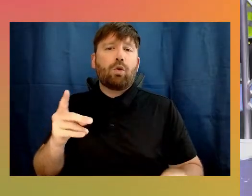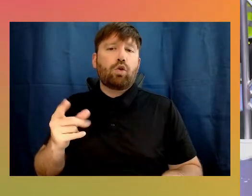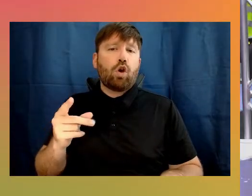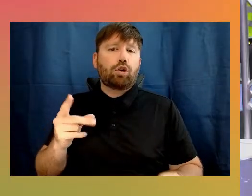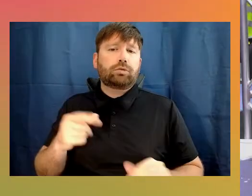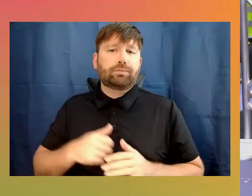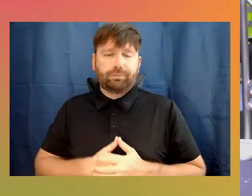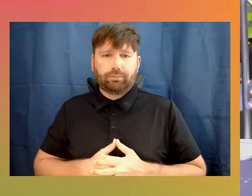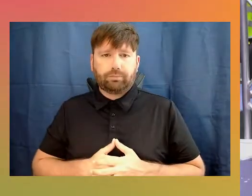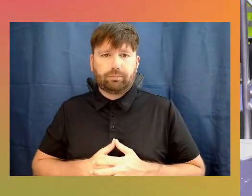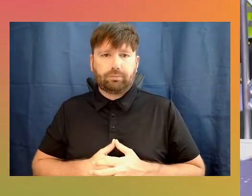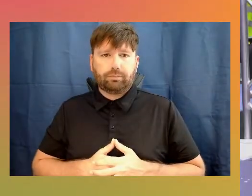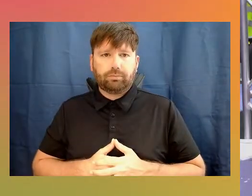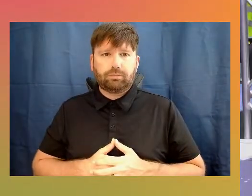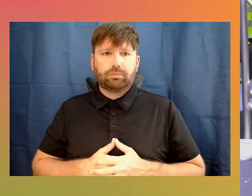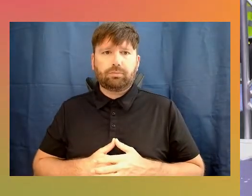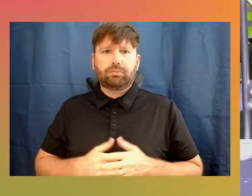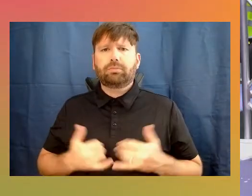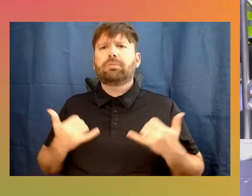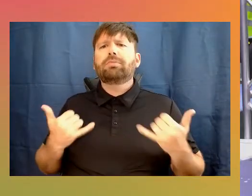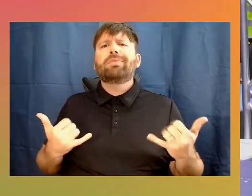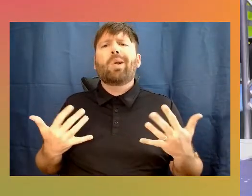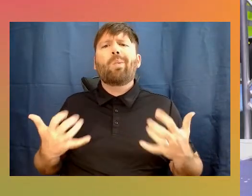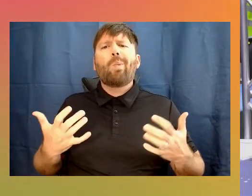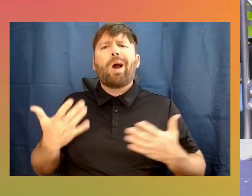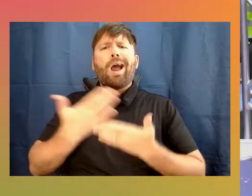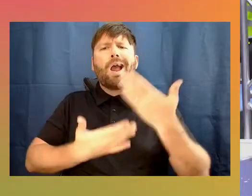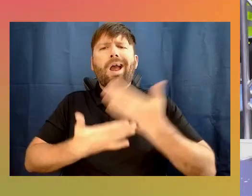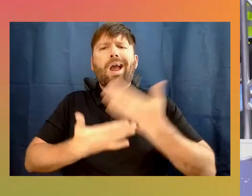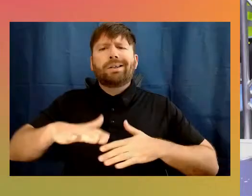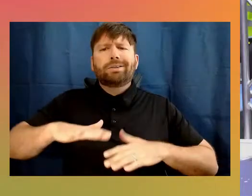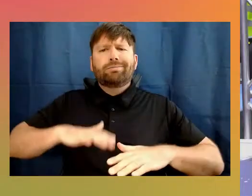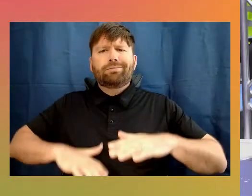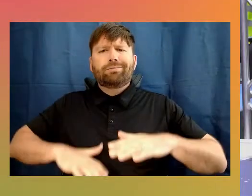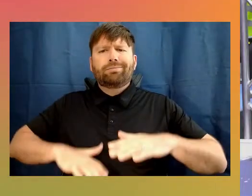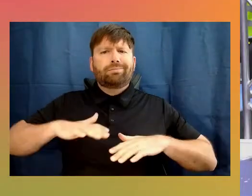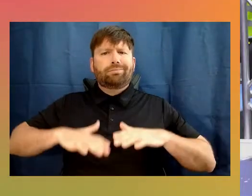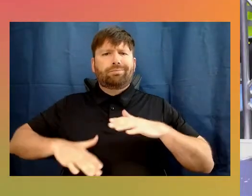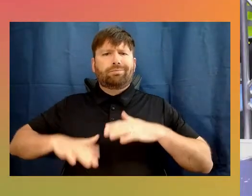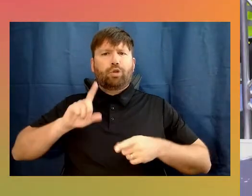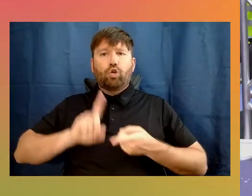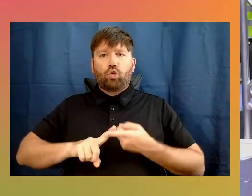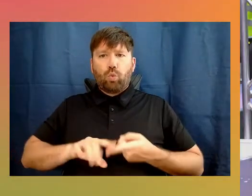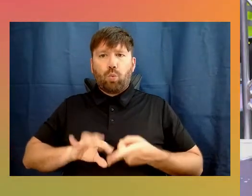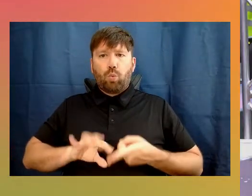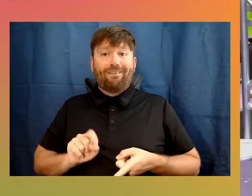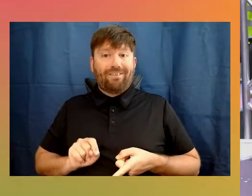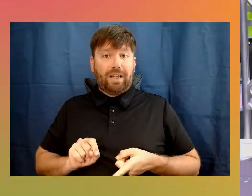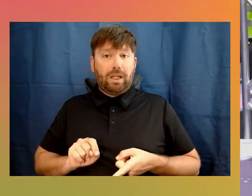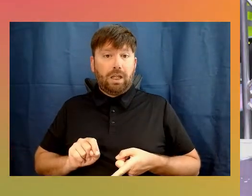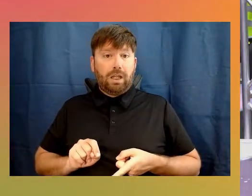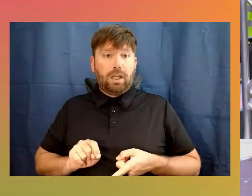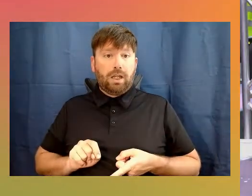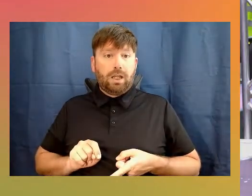PLANK.